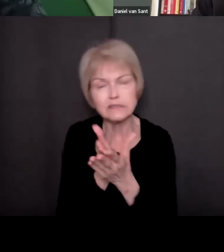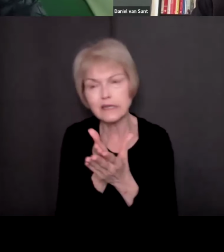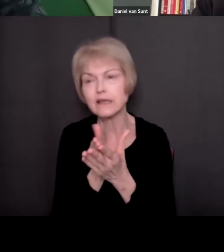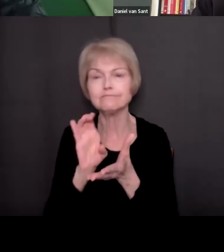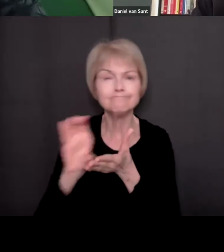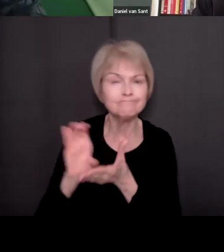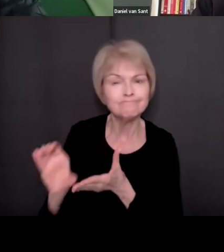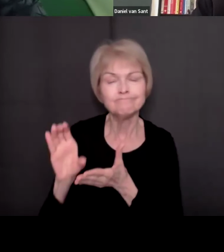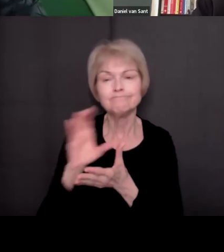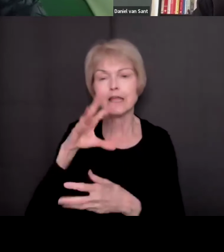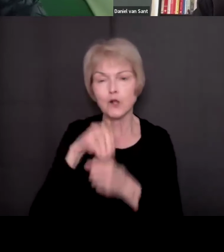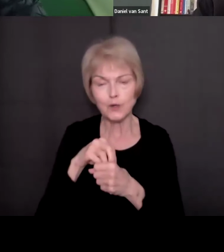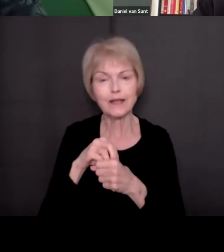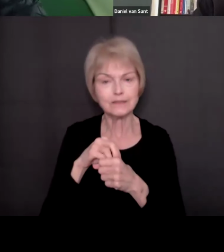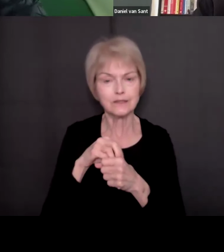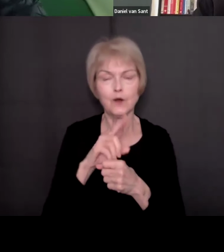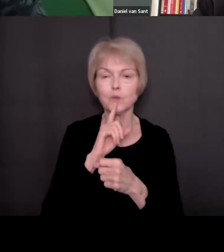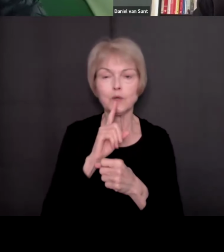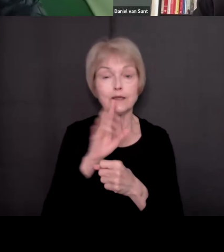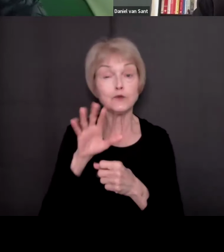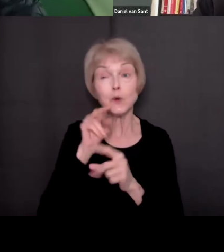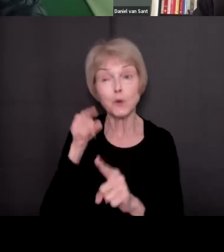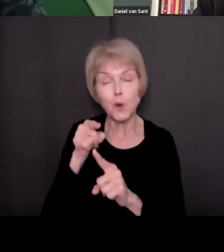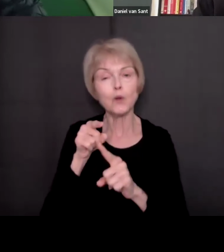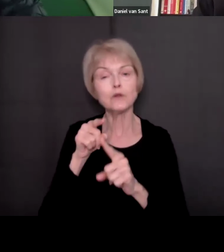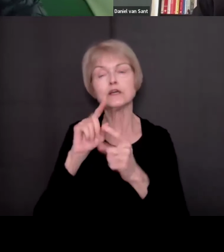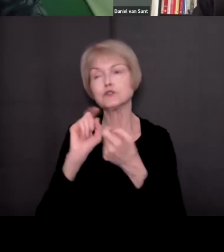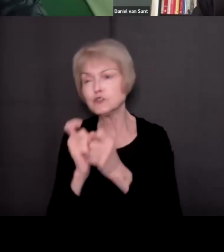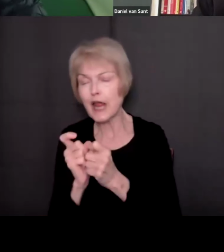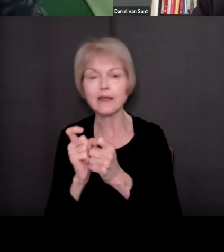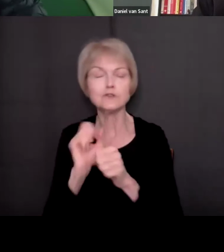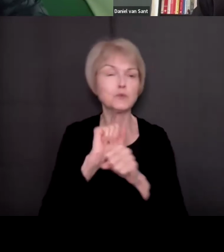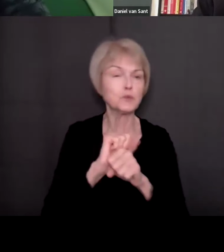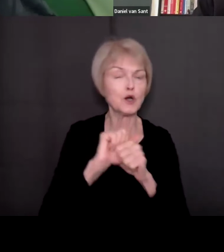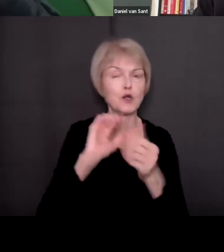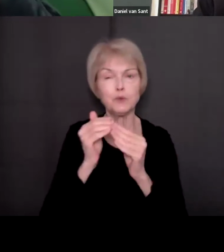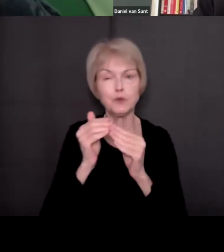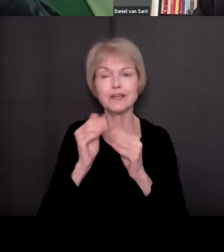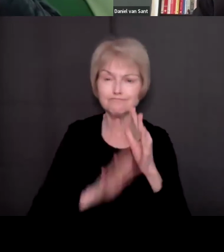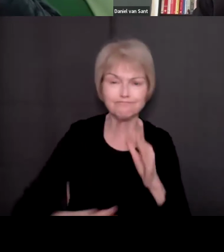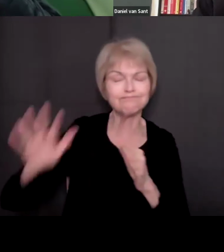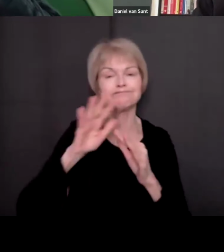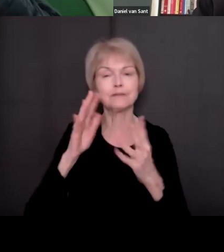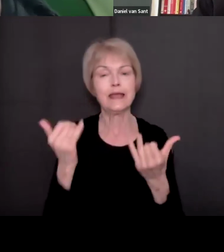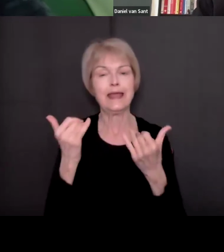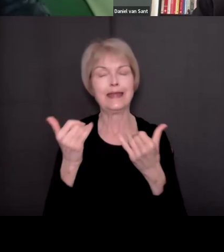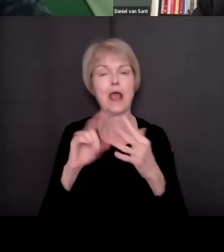but ready to create change in your work, your community, and beyond. Now, I'd like to take a moment to begin our program